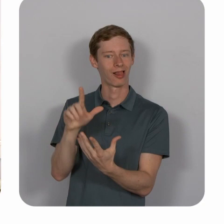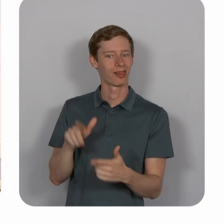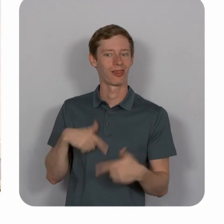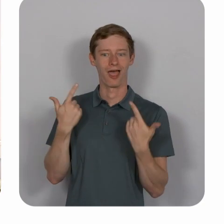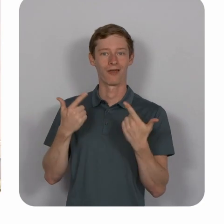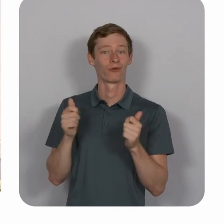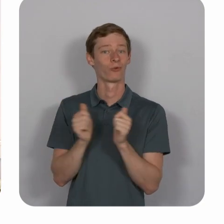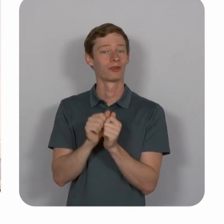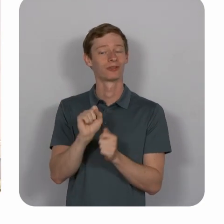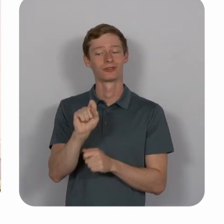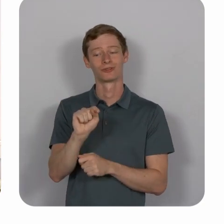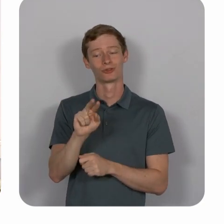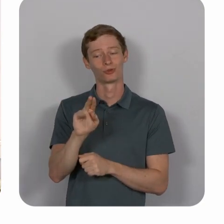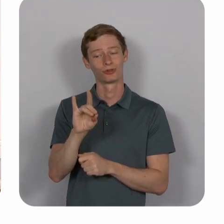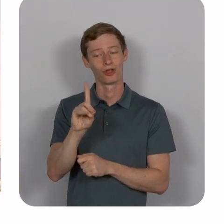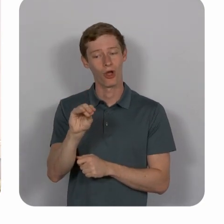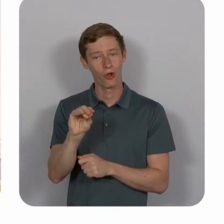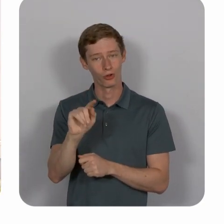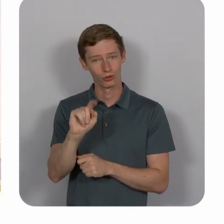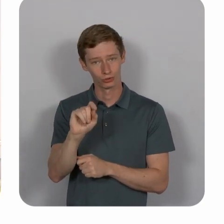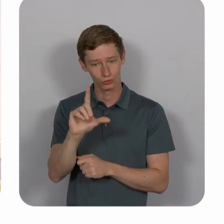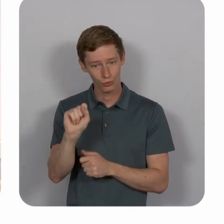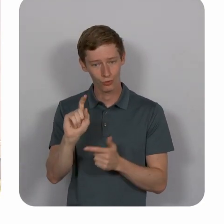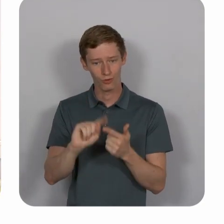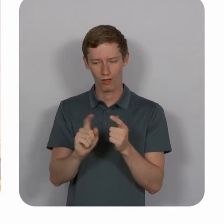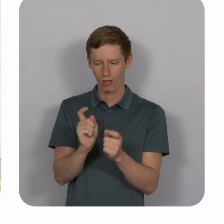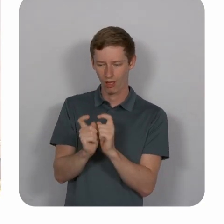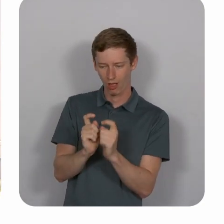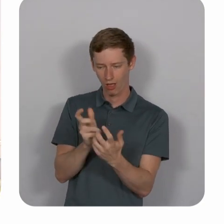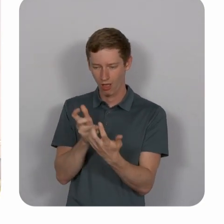model training and tuning and reinforcement learning.